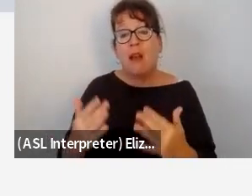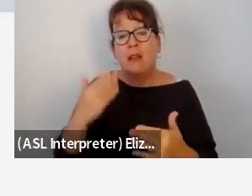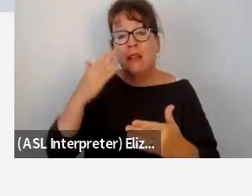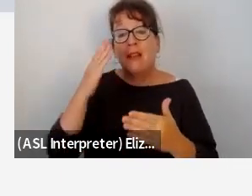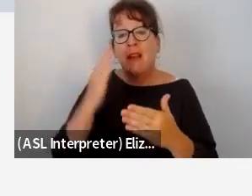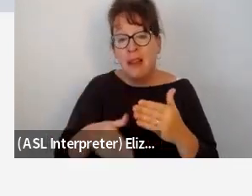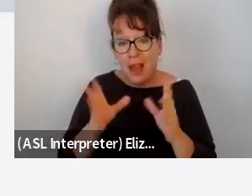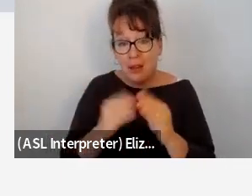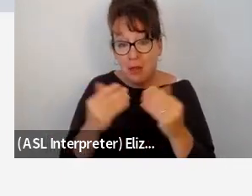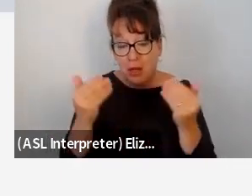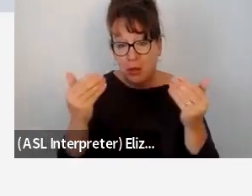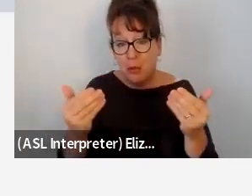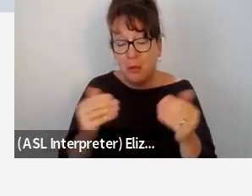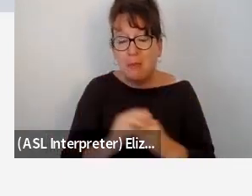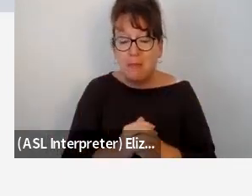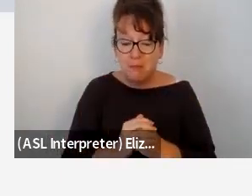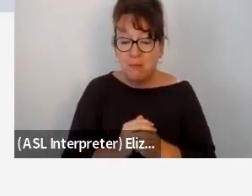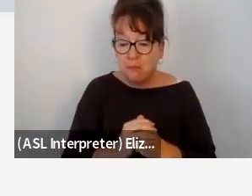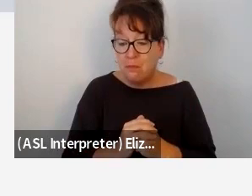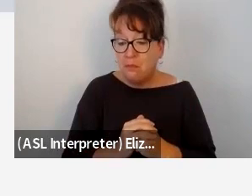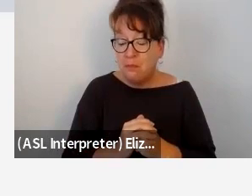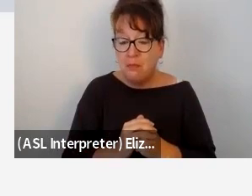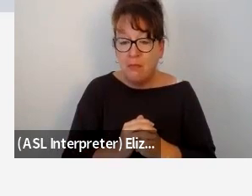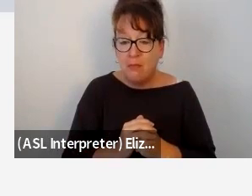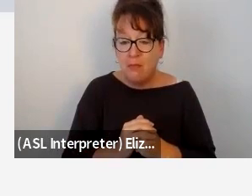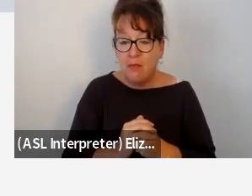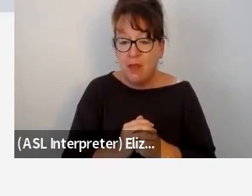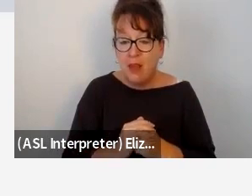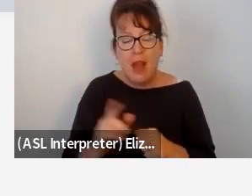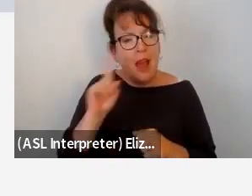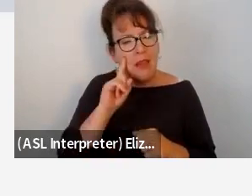for certain applicants or project types where we know that there's some cost and demand barriers,